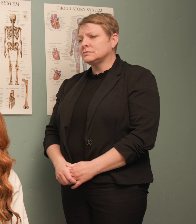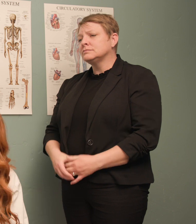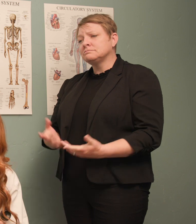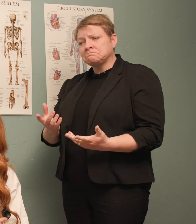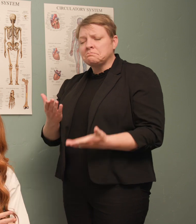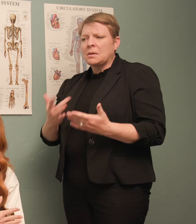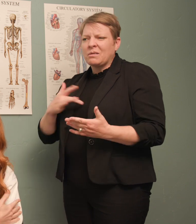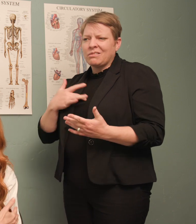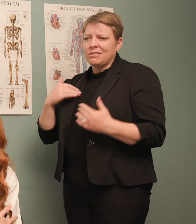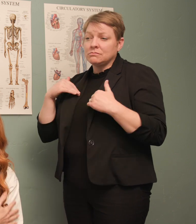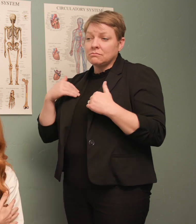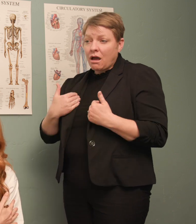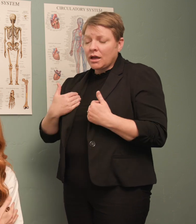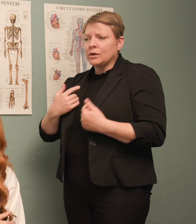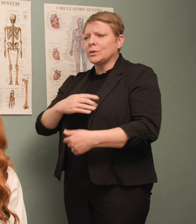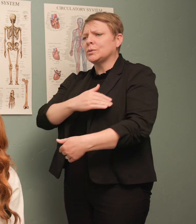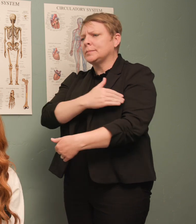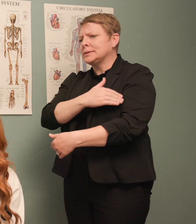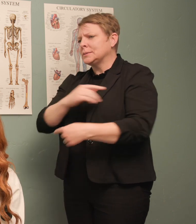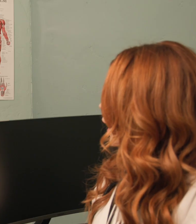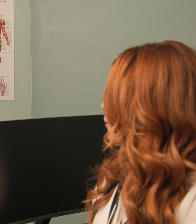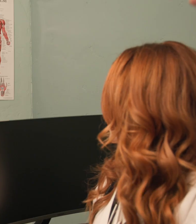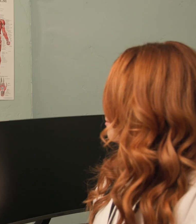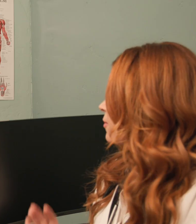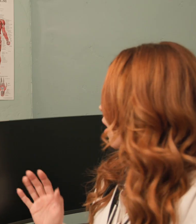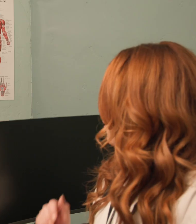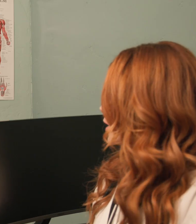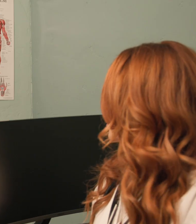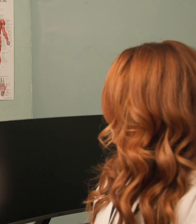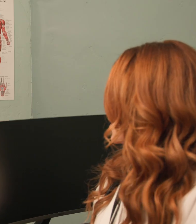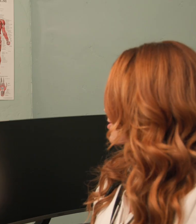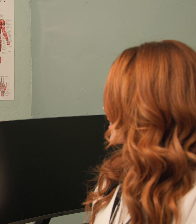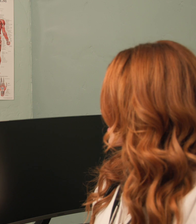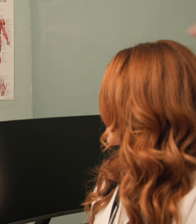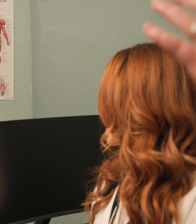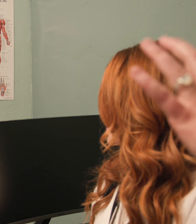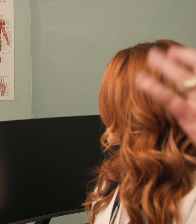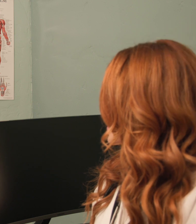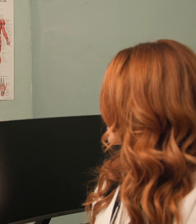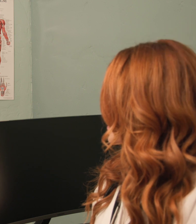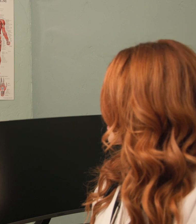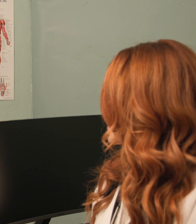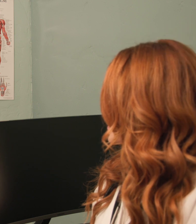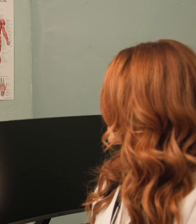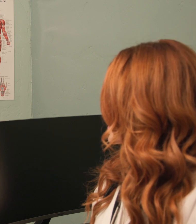The deaf individual may not feel listened to if you do not communicate with eye contacts. Make sure you don't block non-verbal communication by turning your back